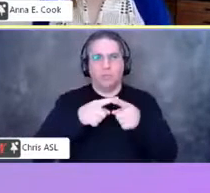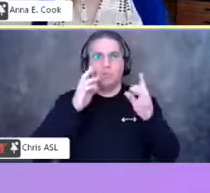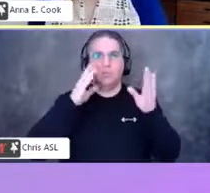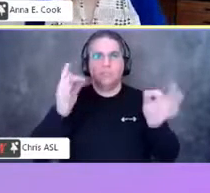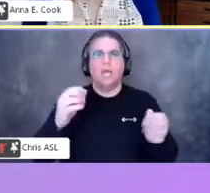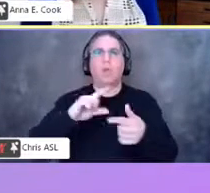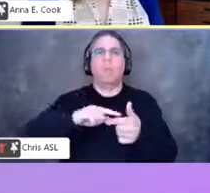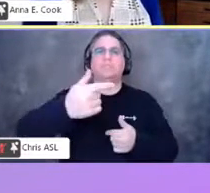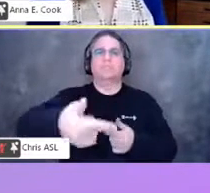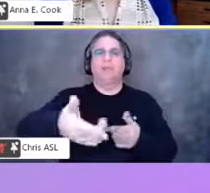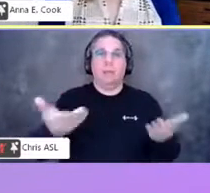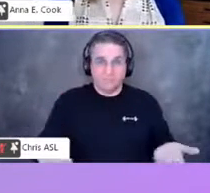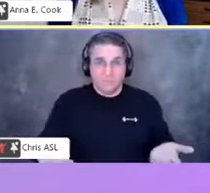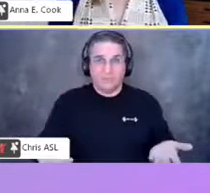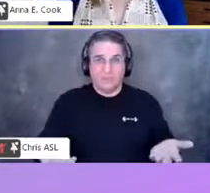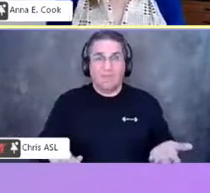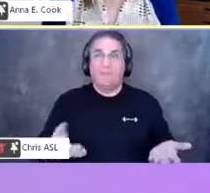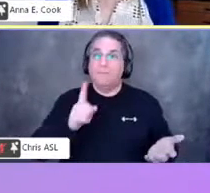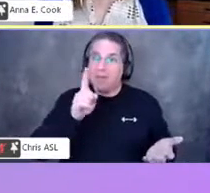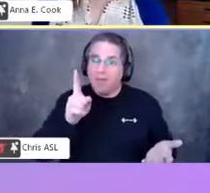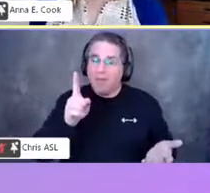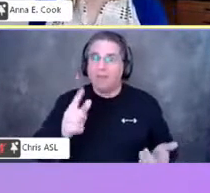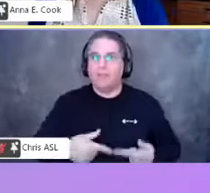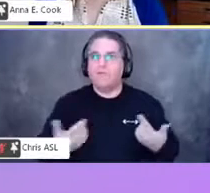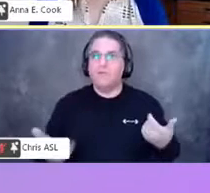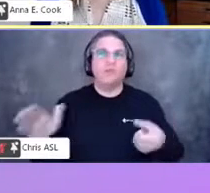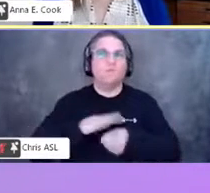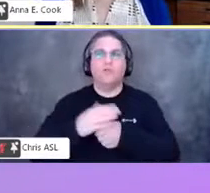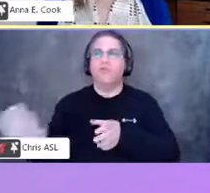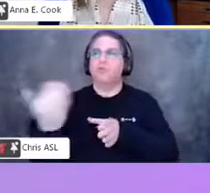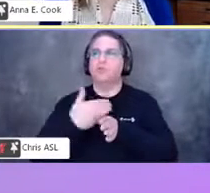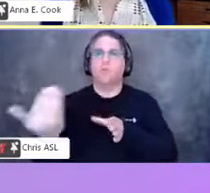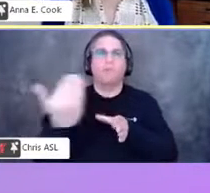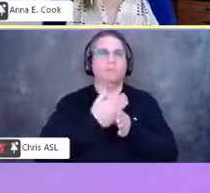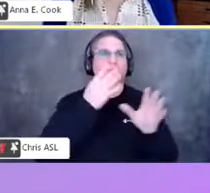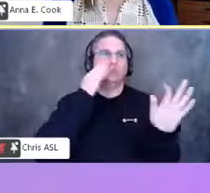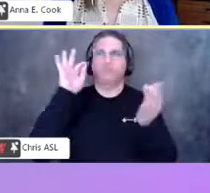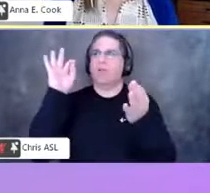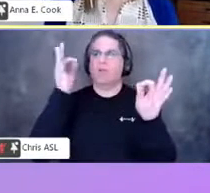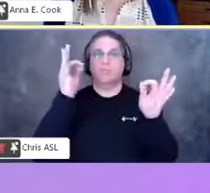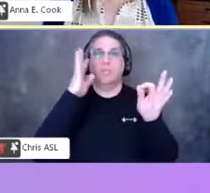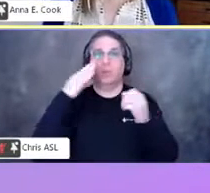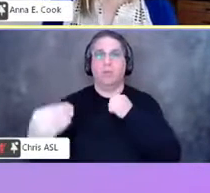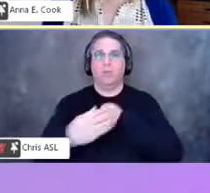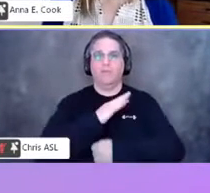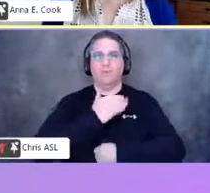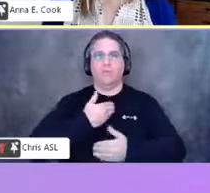but these interruptions and distractions all influence this process we need to evaluate